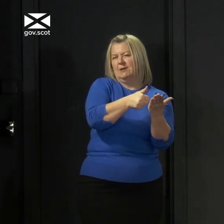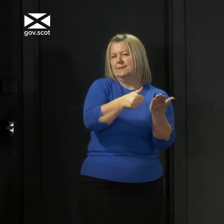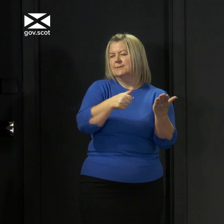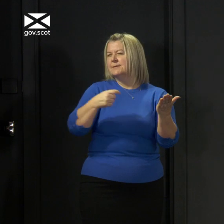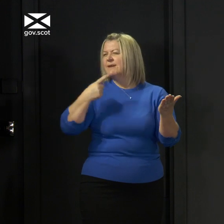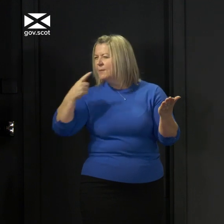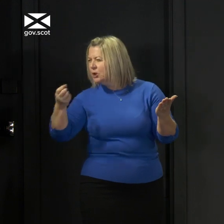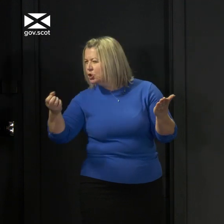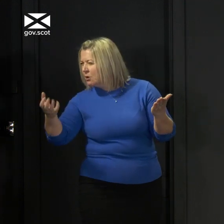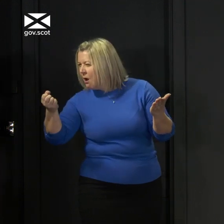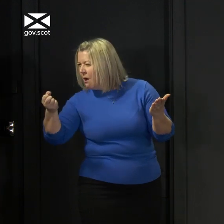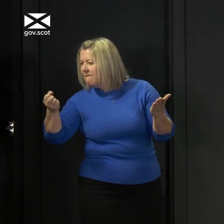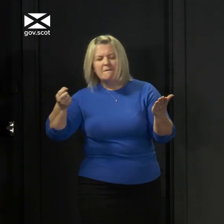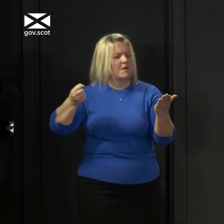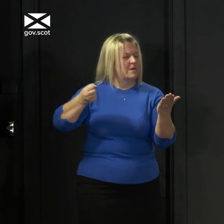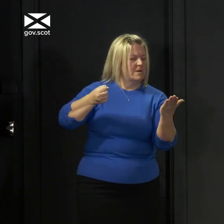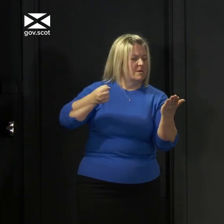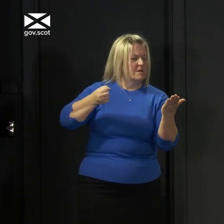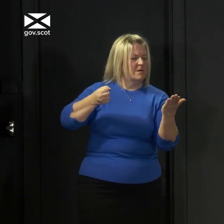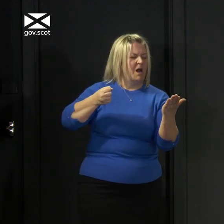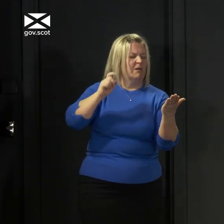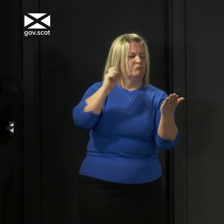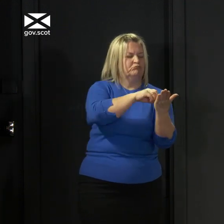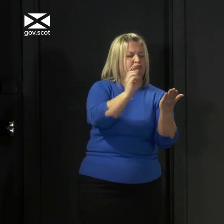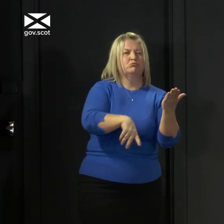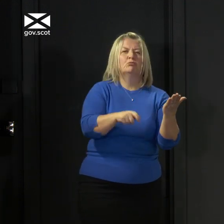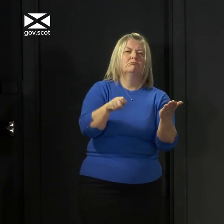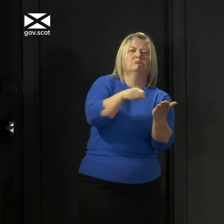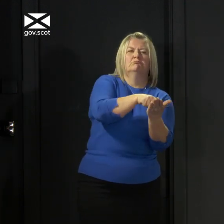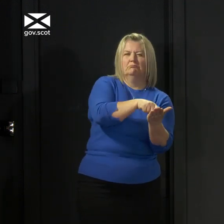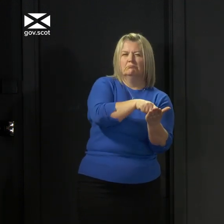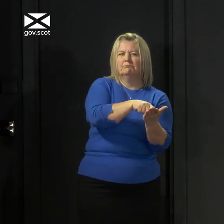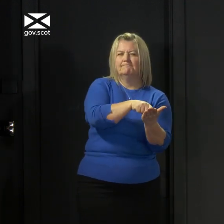modeling allows us to do so and we do hope antibody testing will still be a